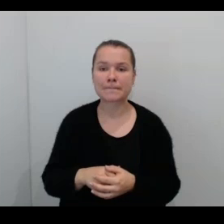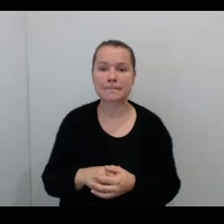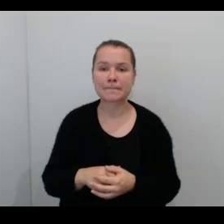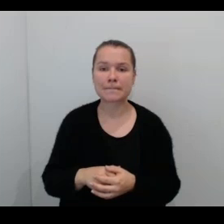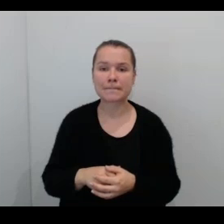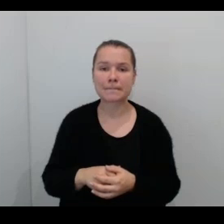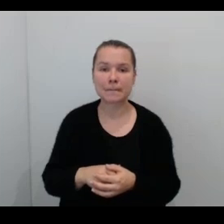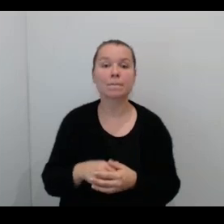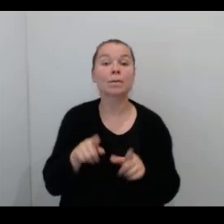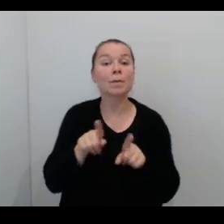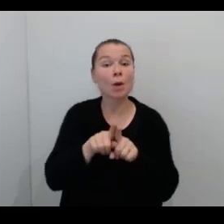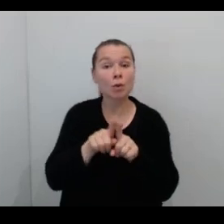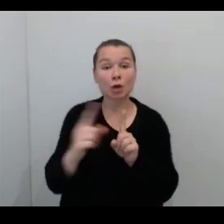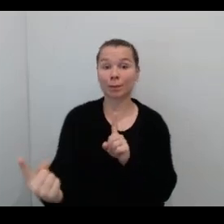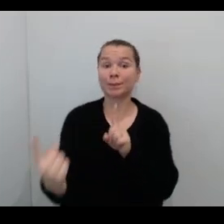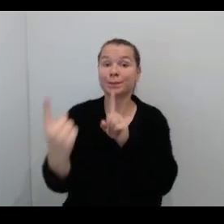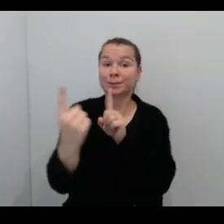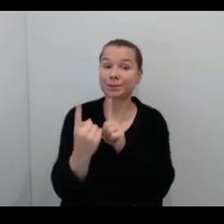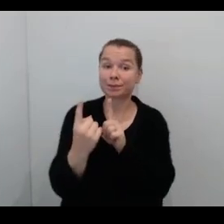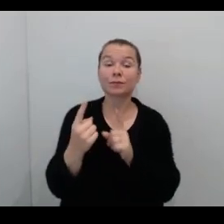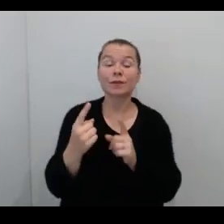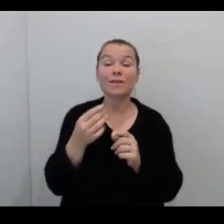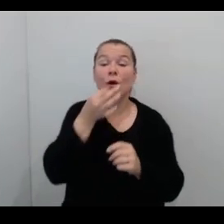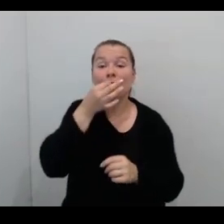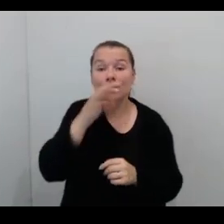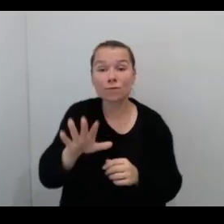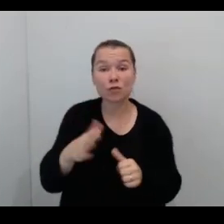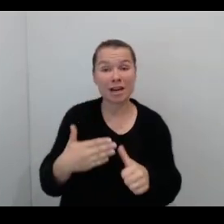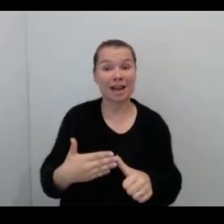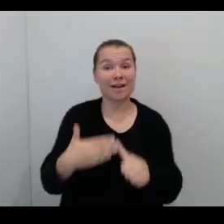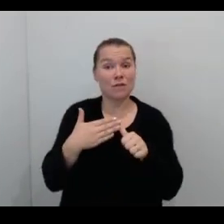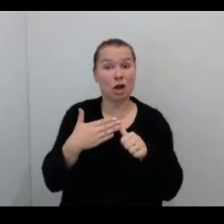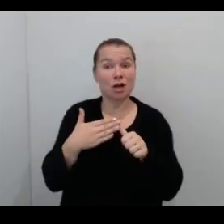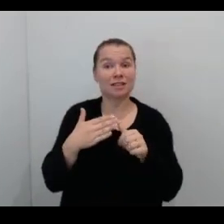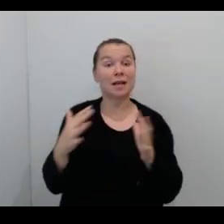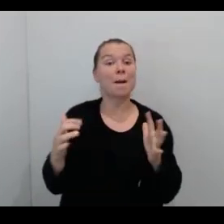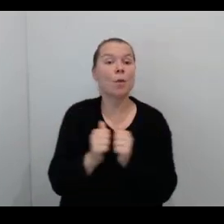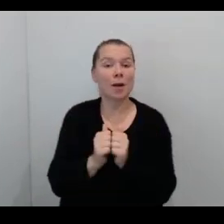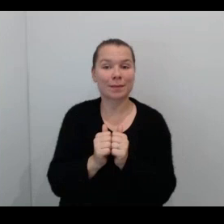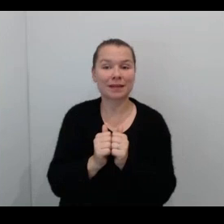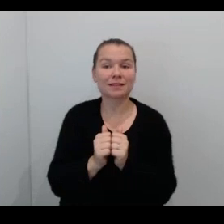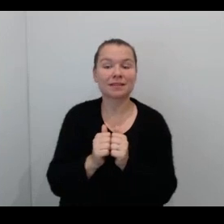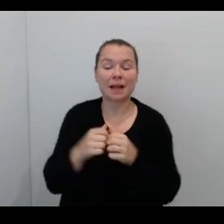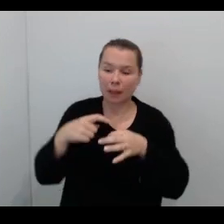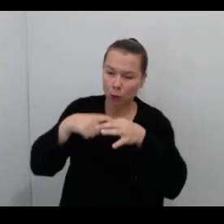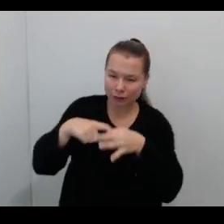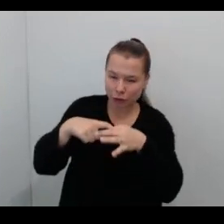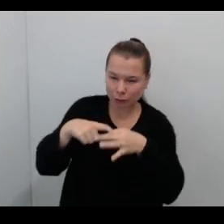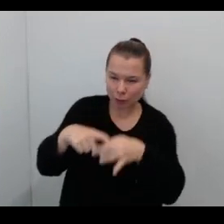initial meeting or appointment as well and ask their questions direct. Yes.